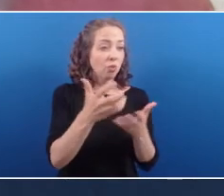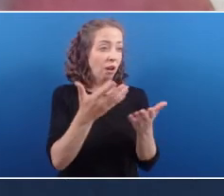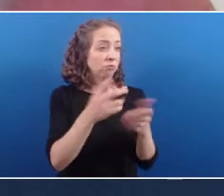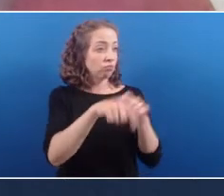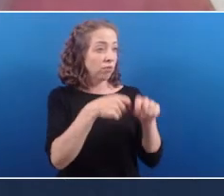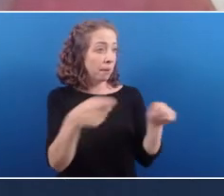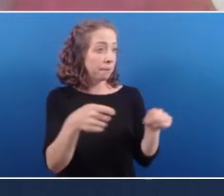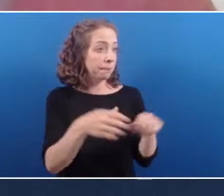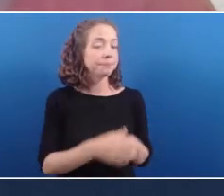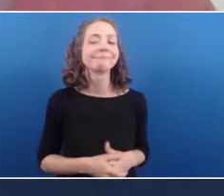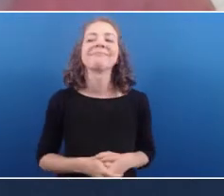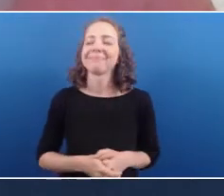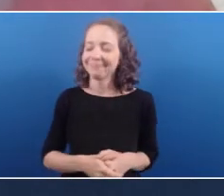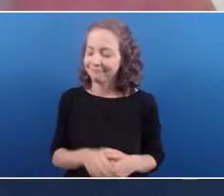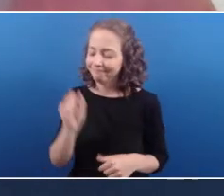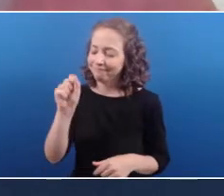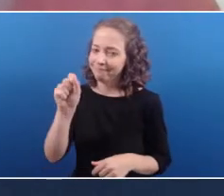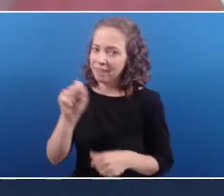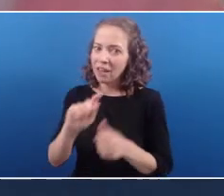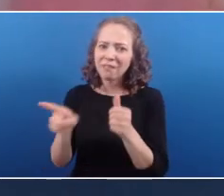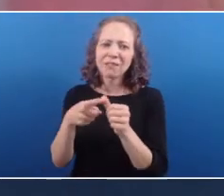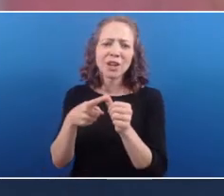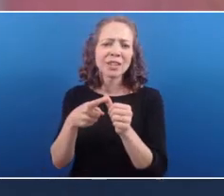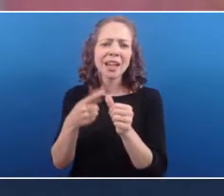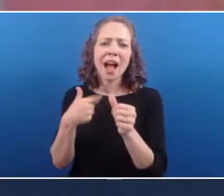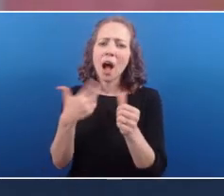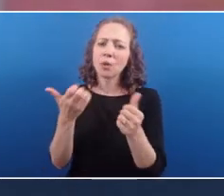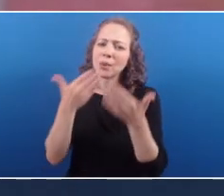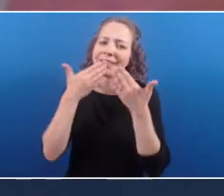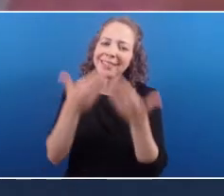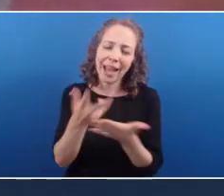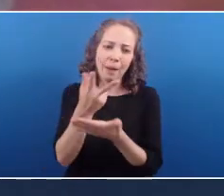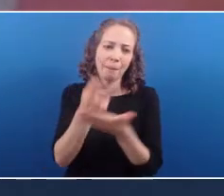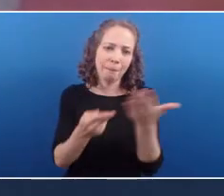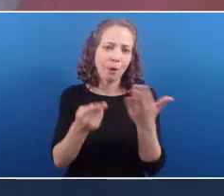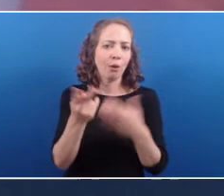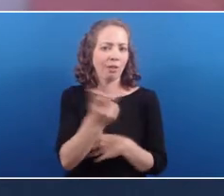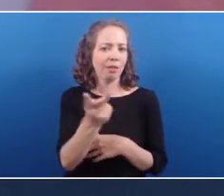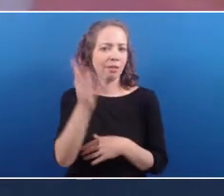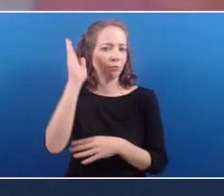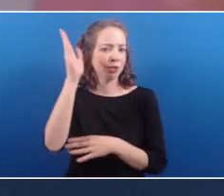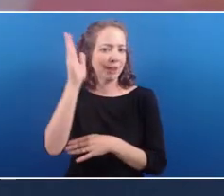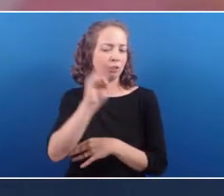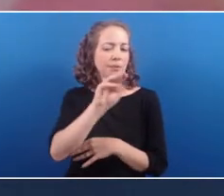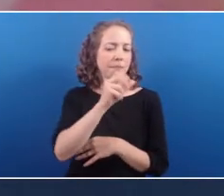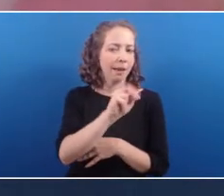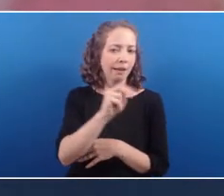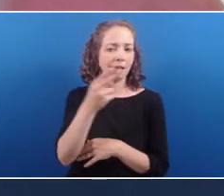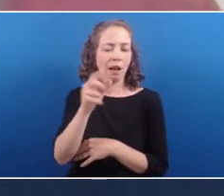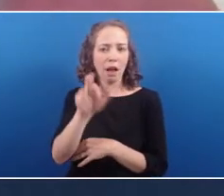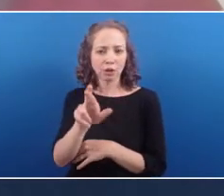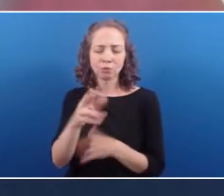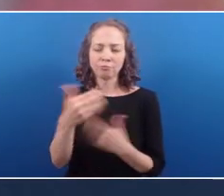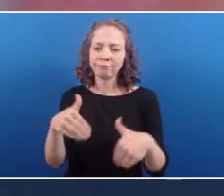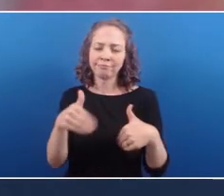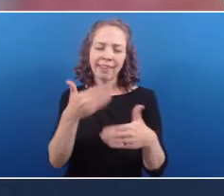Yeah, first I just, I really want to thank Megan and Hector for joining us. This is just amazing content.